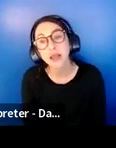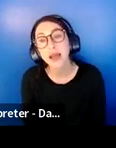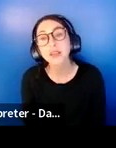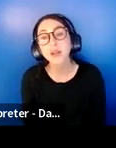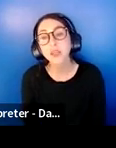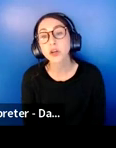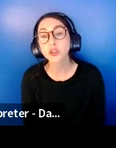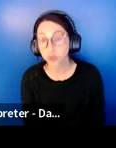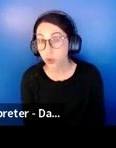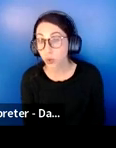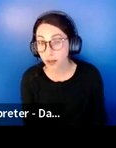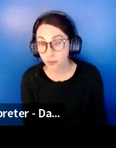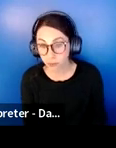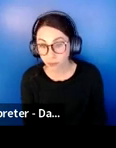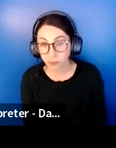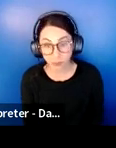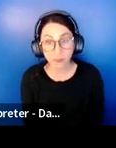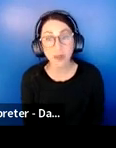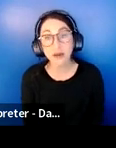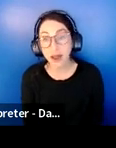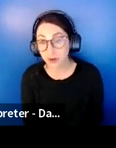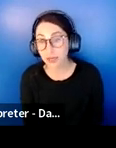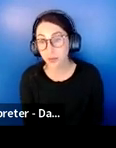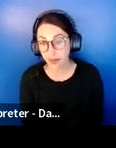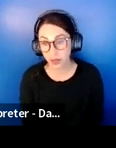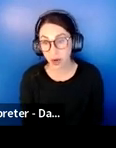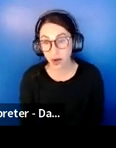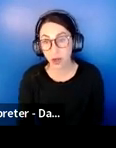ASL Interpreter - Danielle: And so that's where true way every semester.